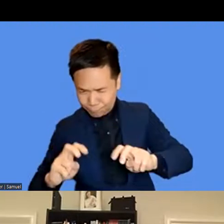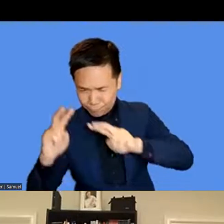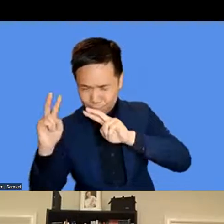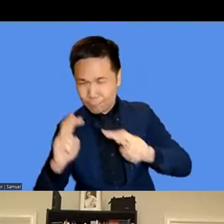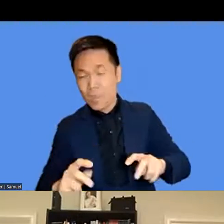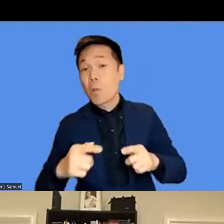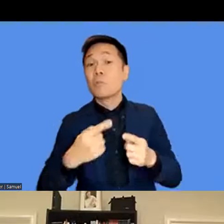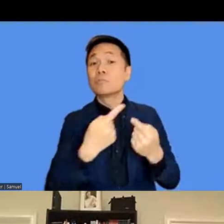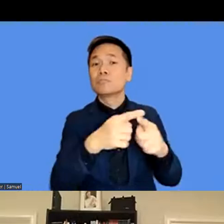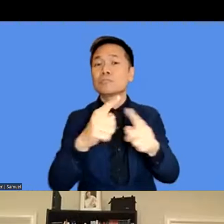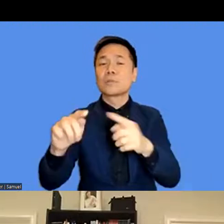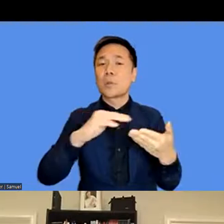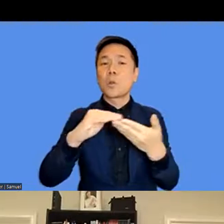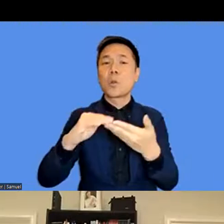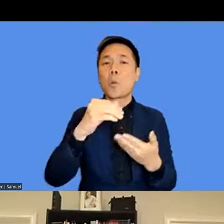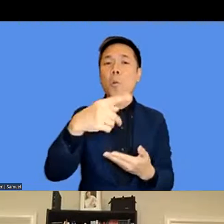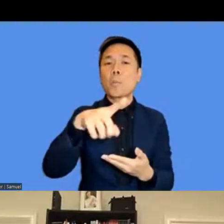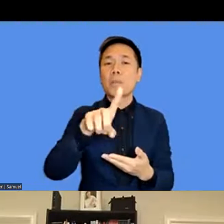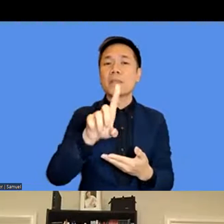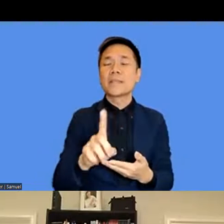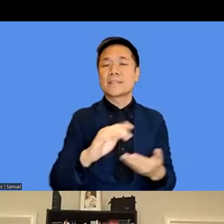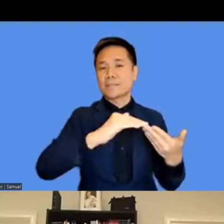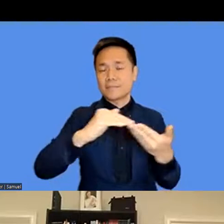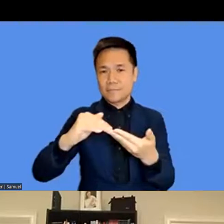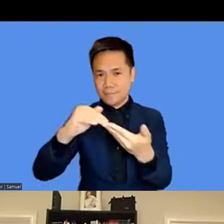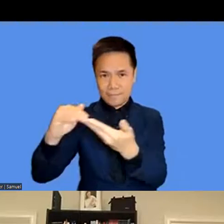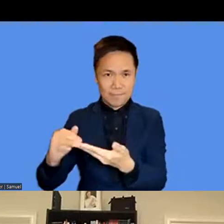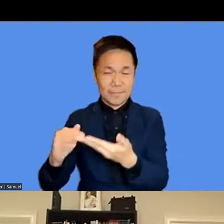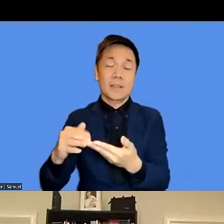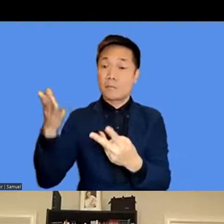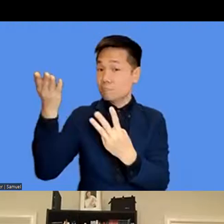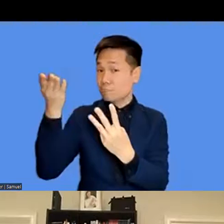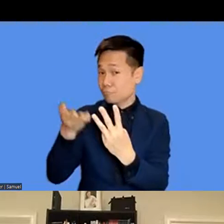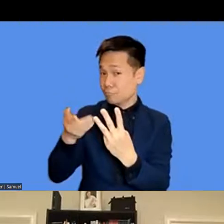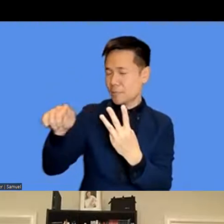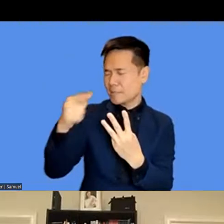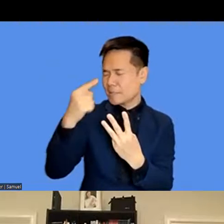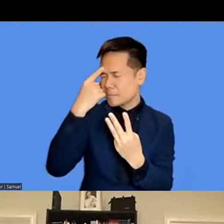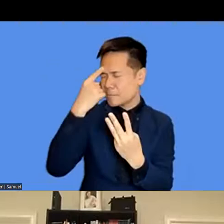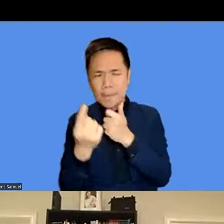of persons with disabilities and other stakeholders to assess the use and gaps of the disability